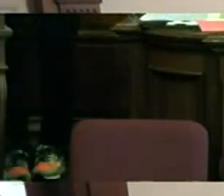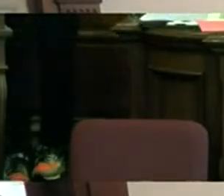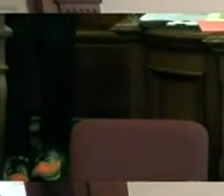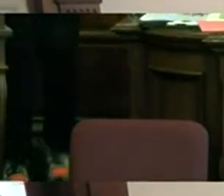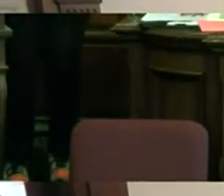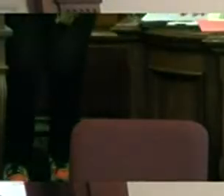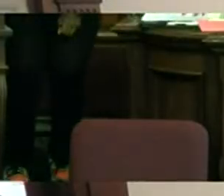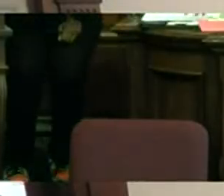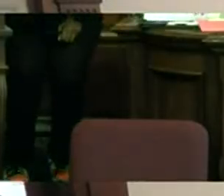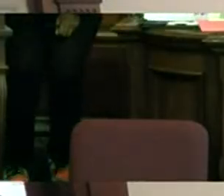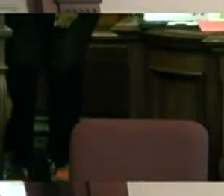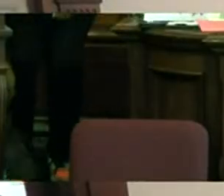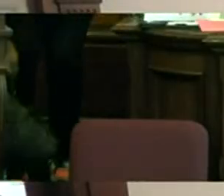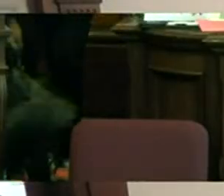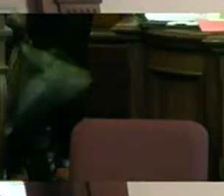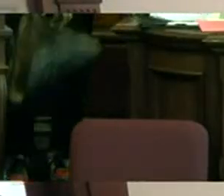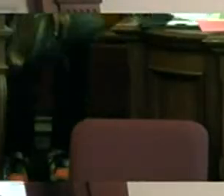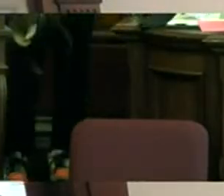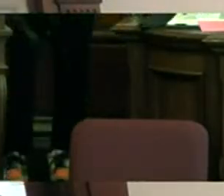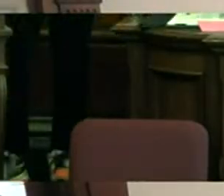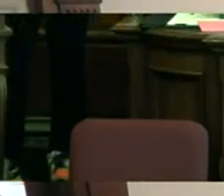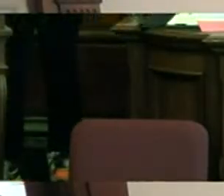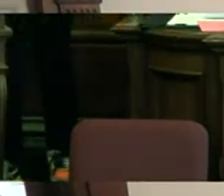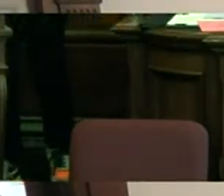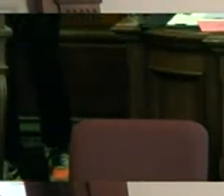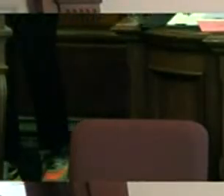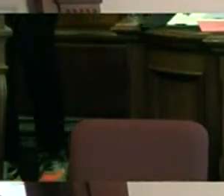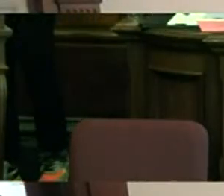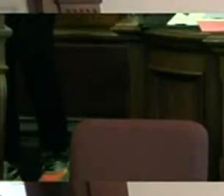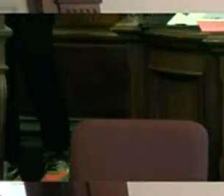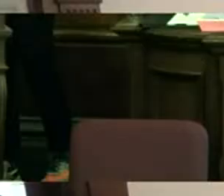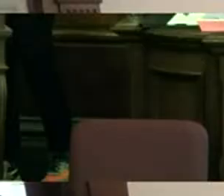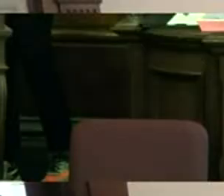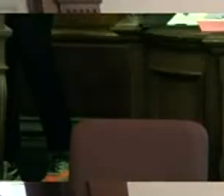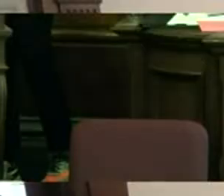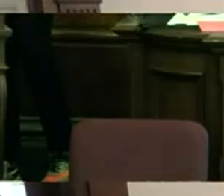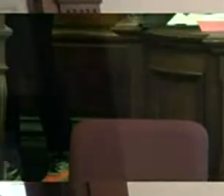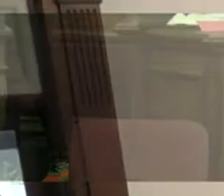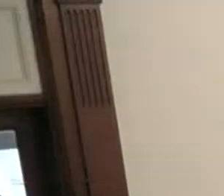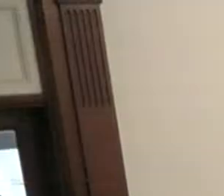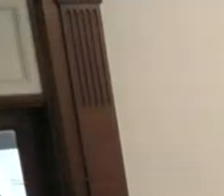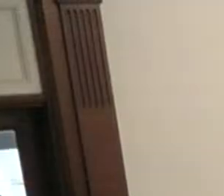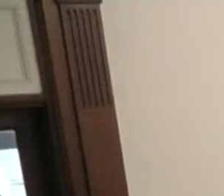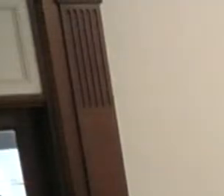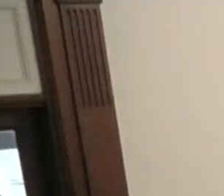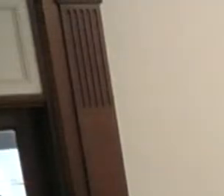Doesn't start from six. What about now? It's supposed to start. No, it's immediately